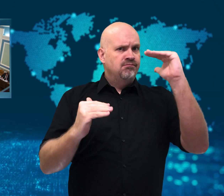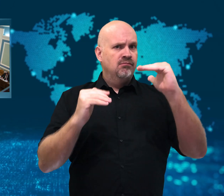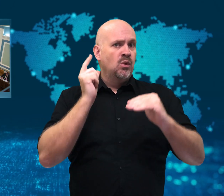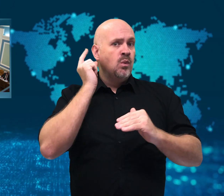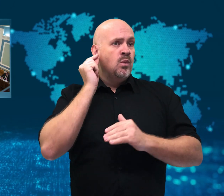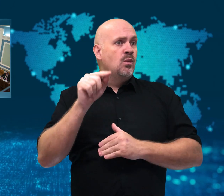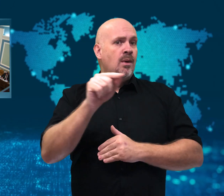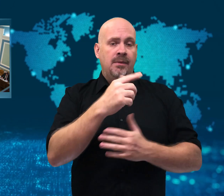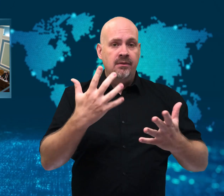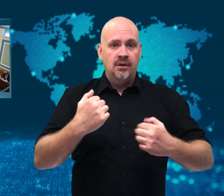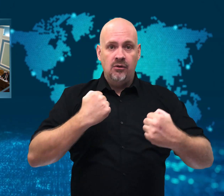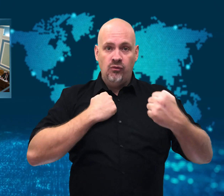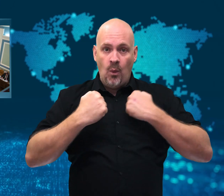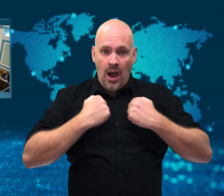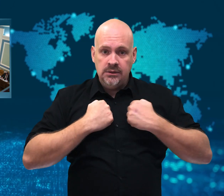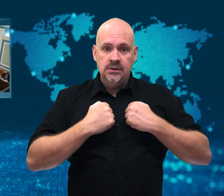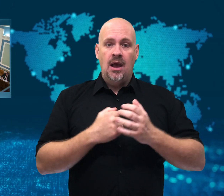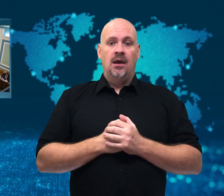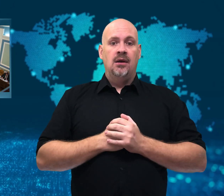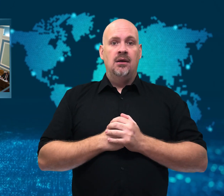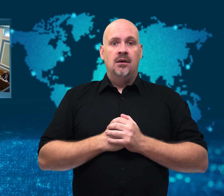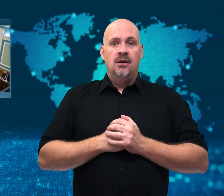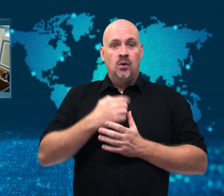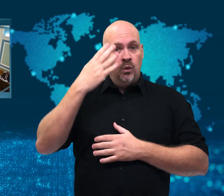Sweden comes close at 47%.